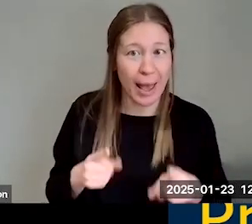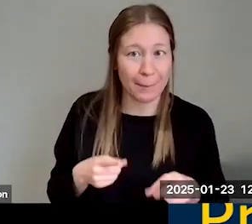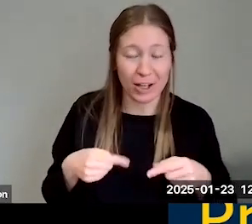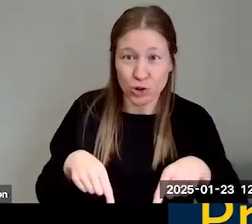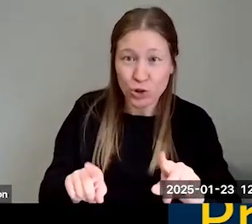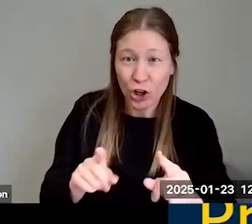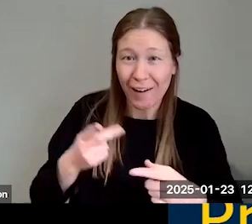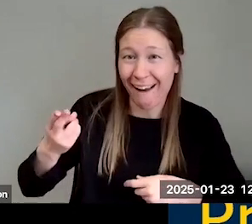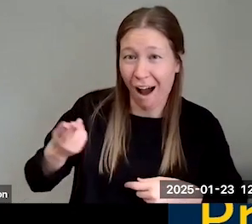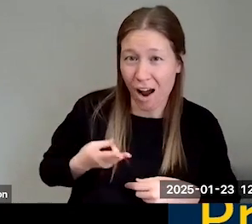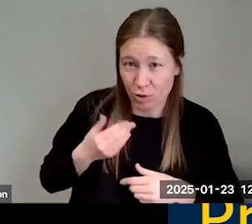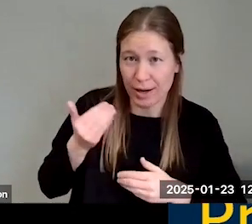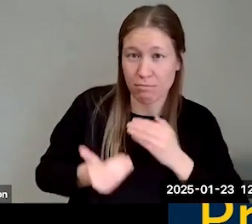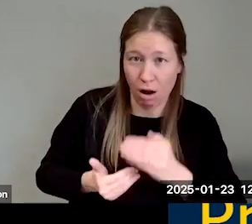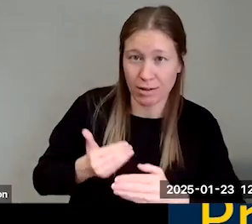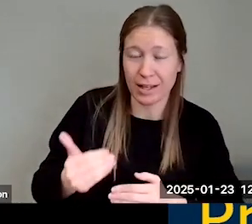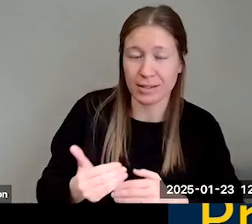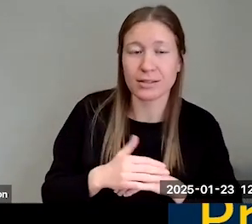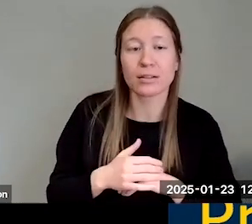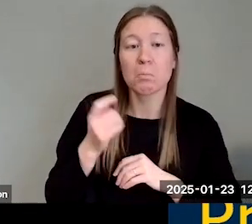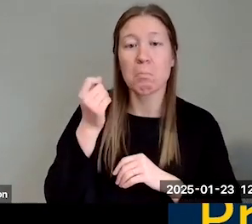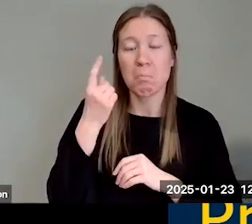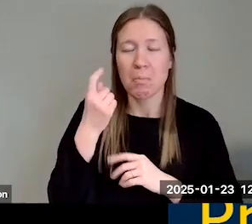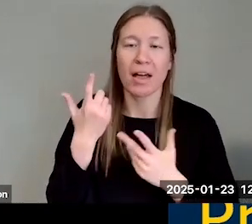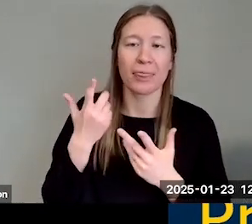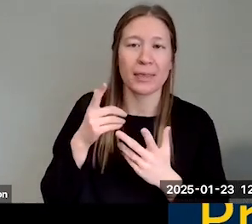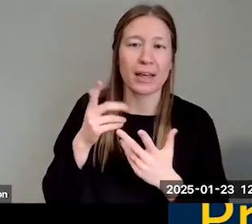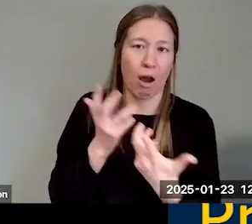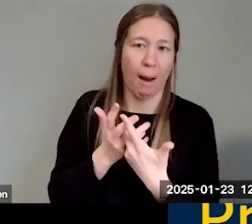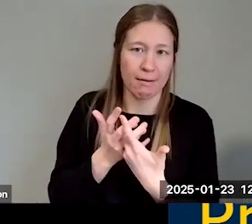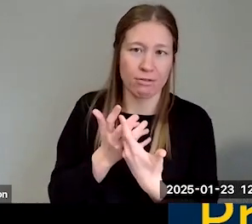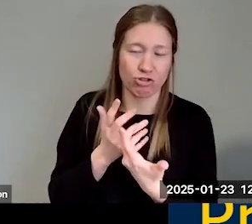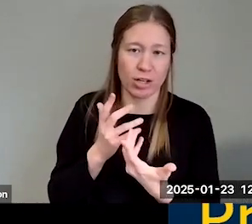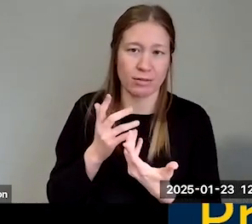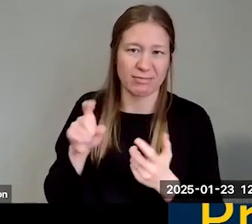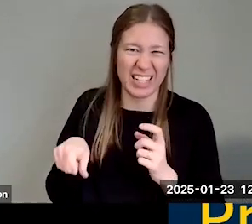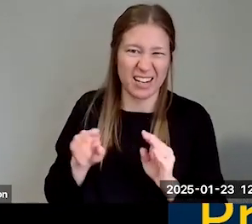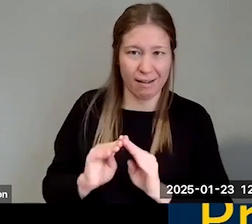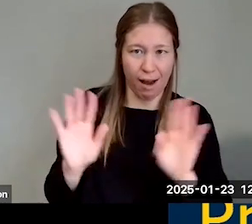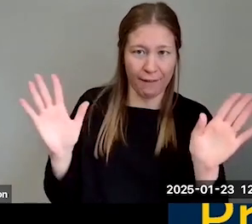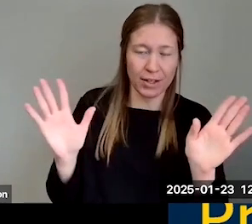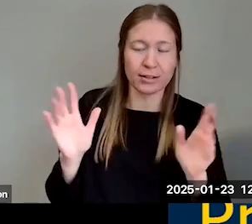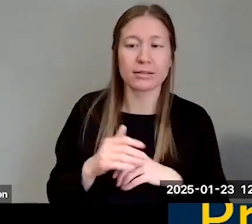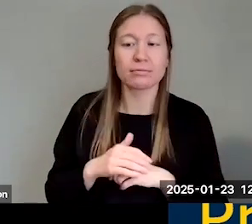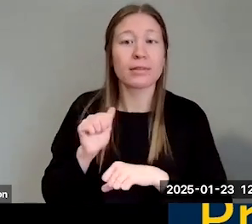and the need for the accommodation itself is obvious, the employer can ask an applicant